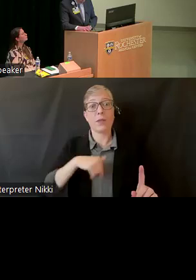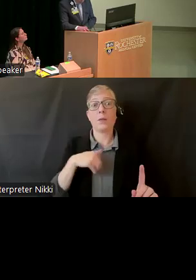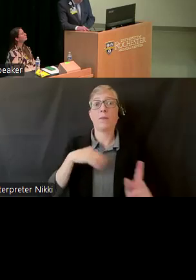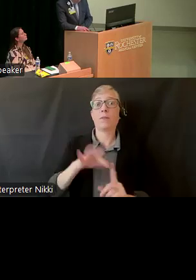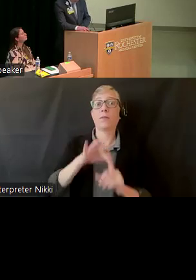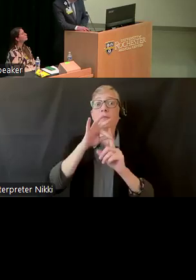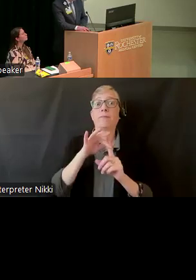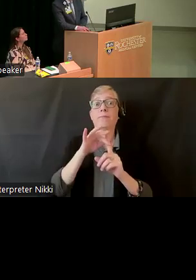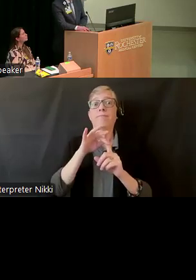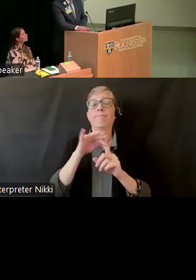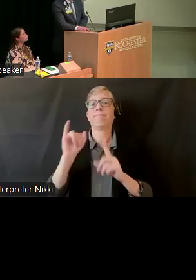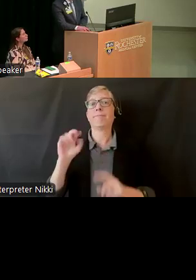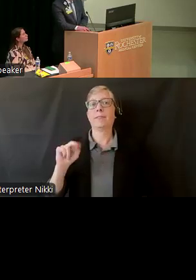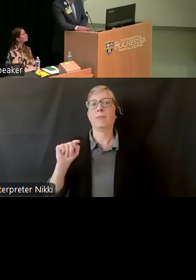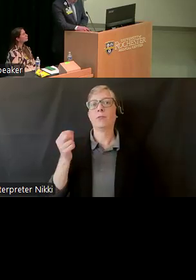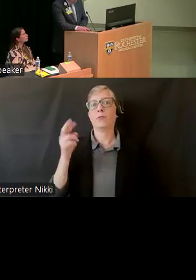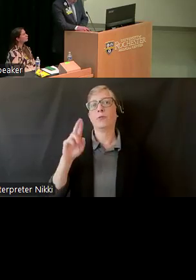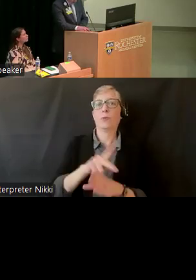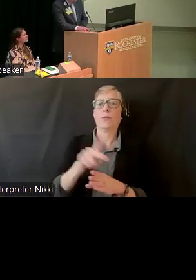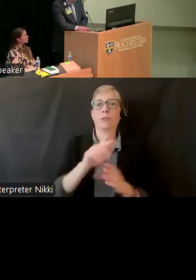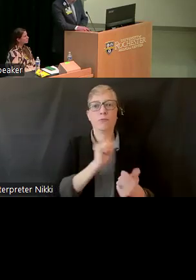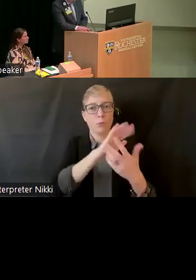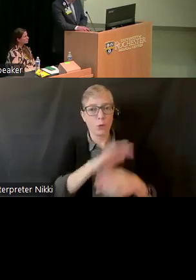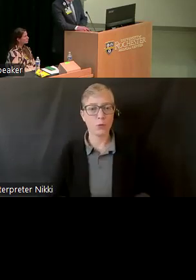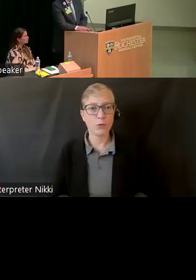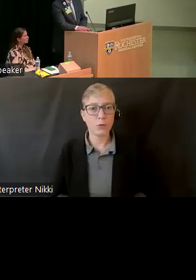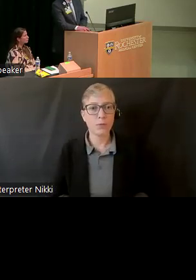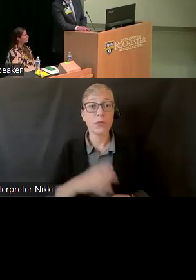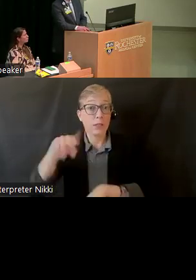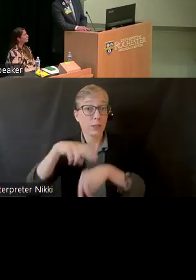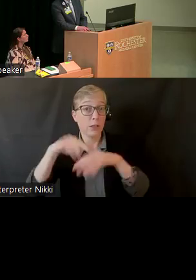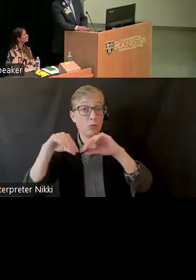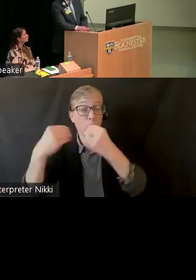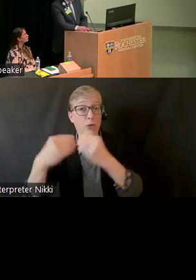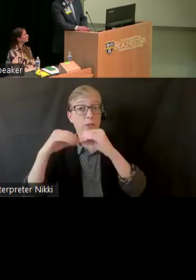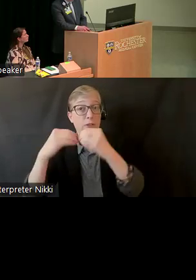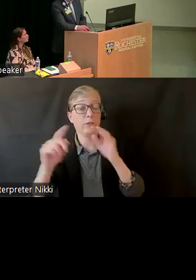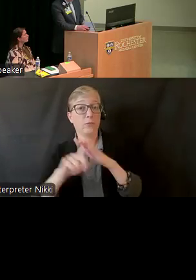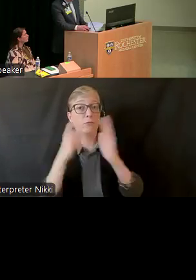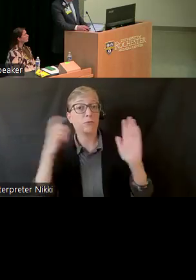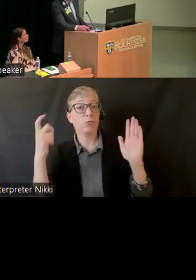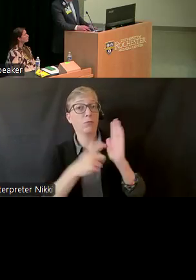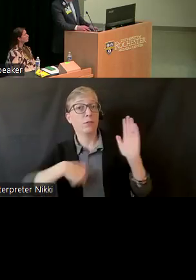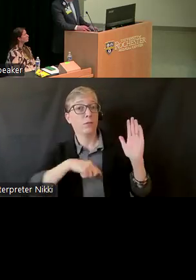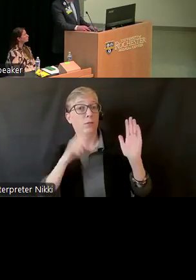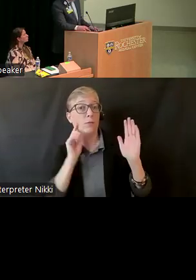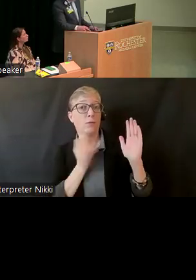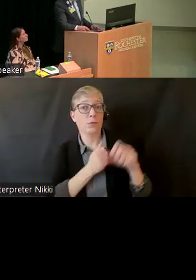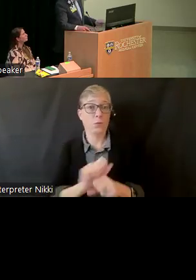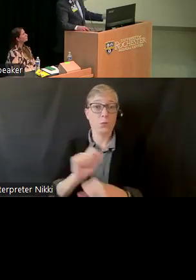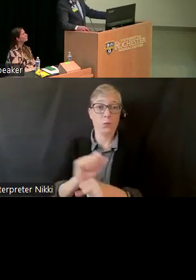approach and we've begun to be noticed by national organizations for our efforts as well the National